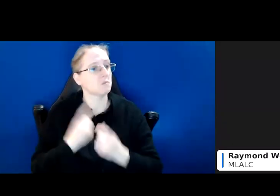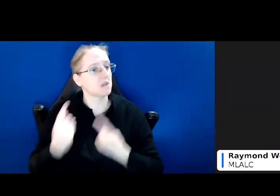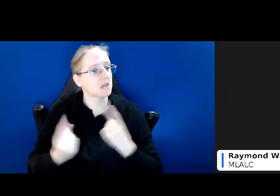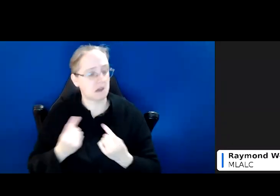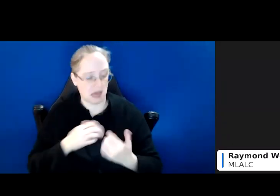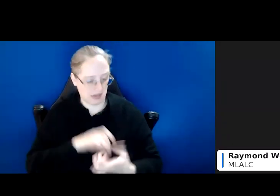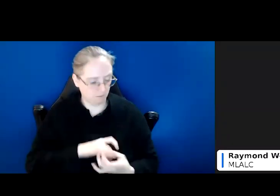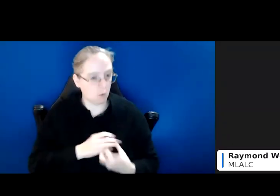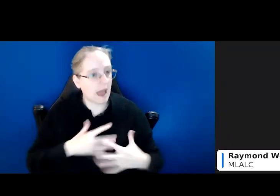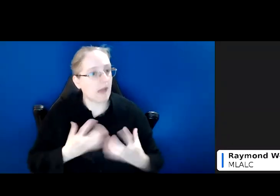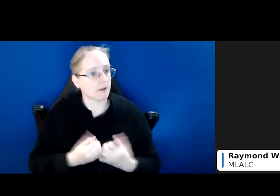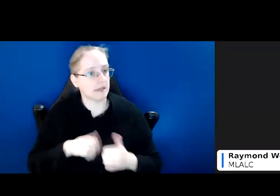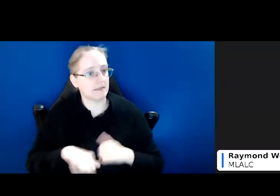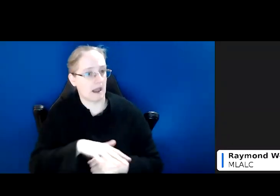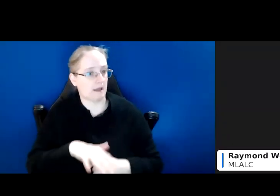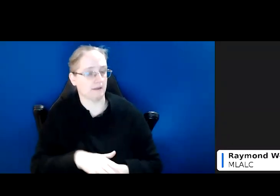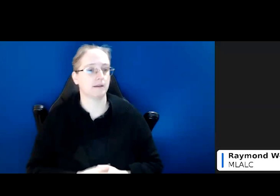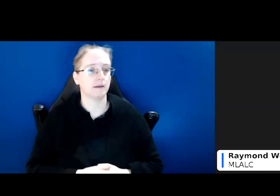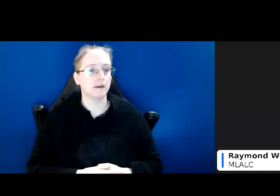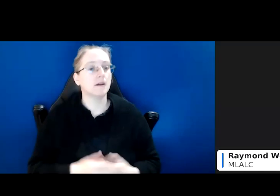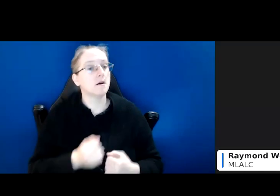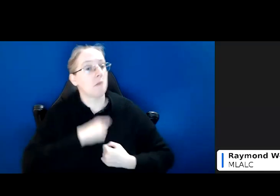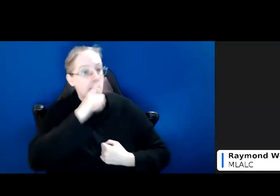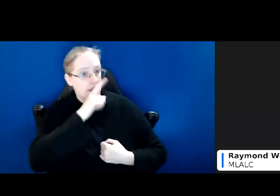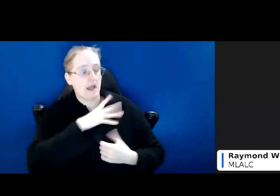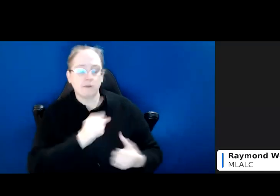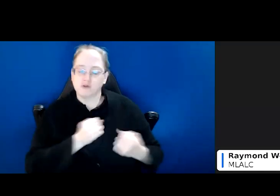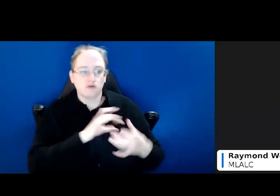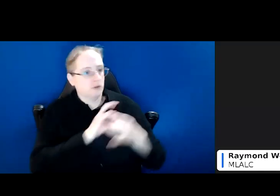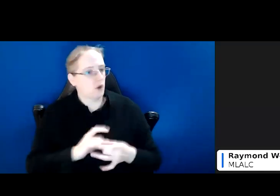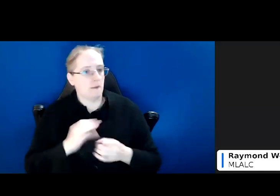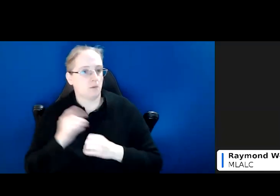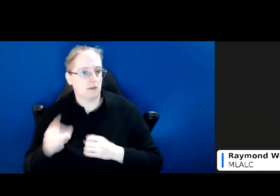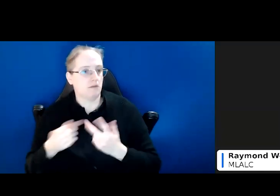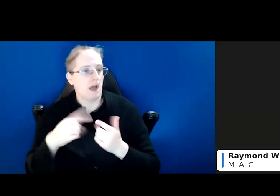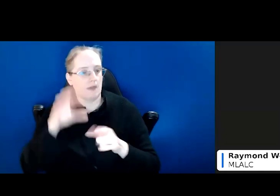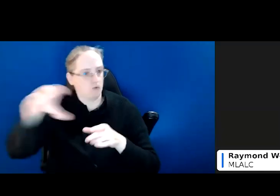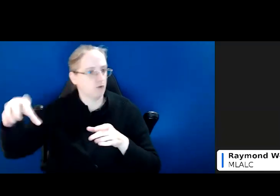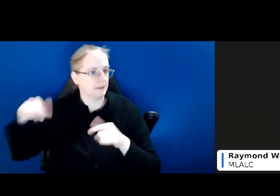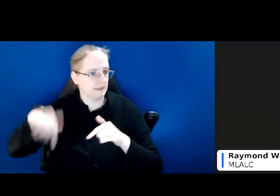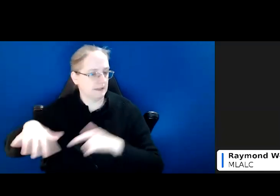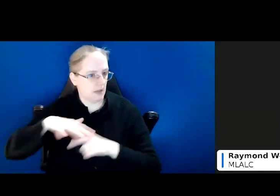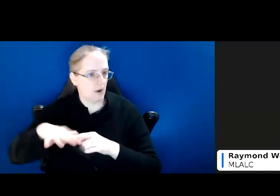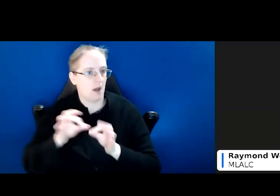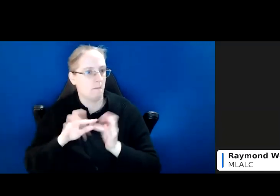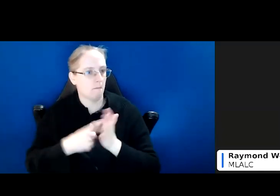And I wanted their Gomeroi my people, we have very strong ties here with Gomeroi Eagle, Google, and I bought my ...